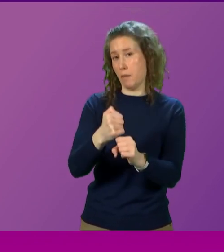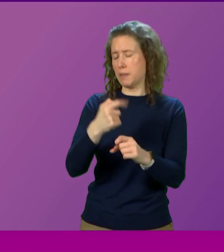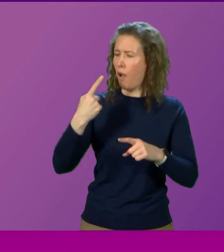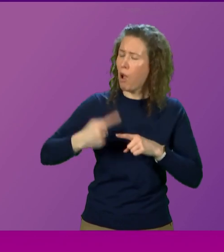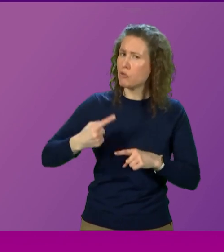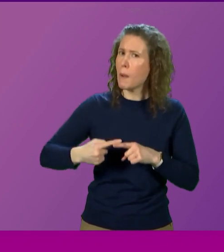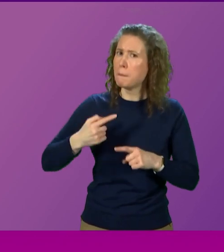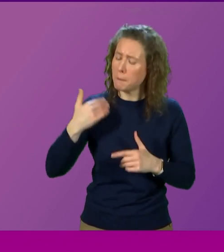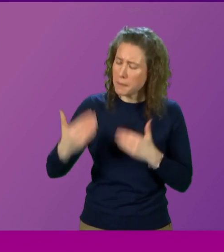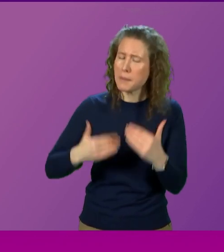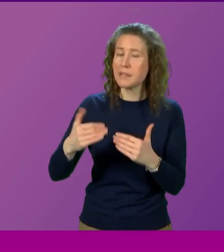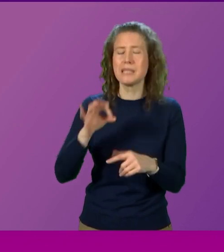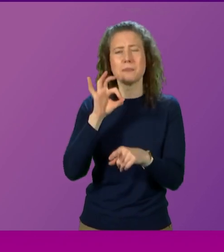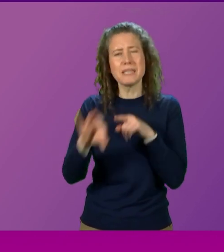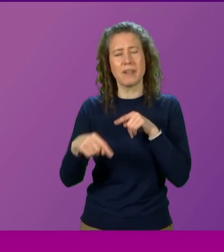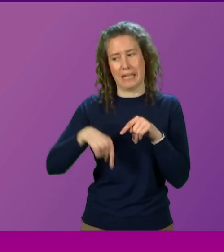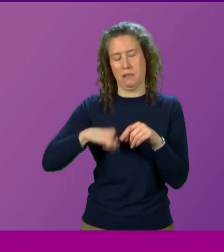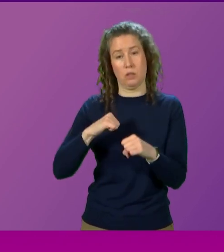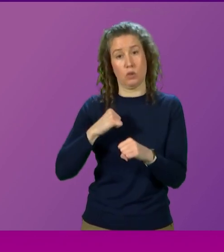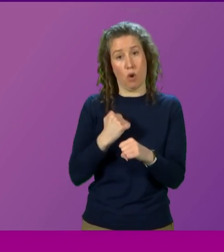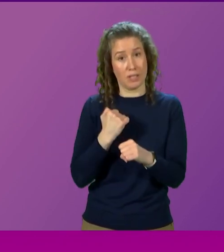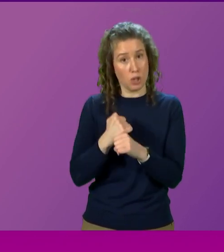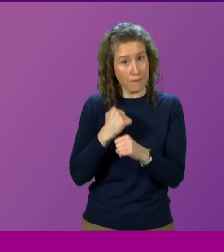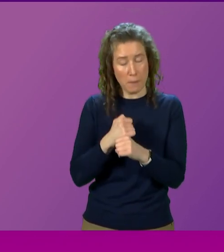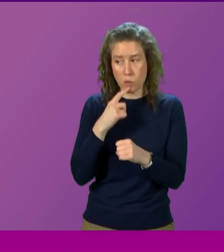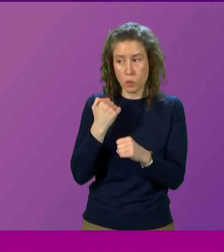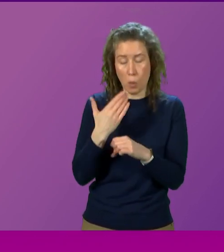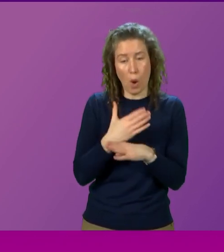Specifically, what will the Scottish Government do to work with charities such as the My Name’5